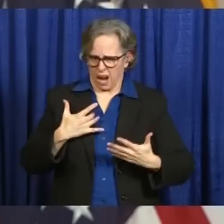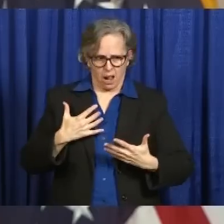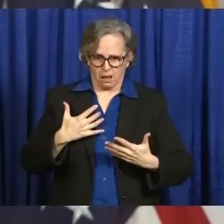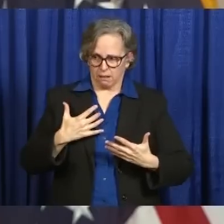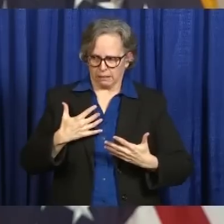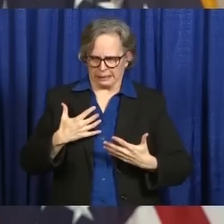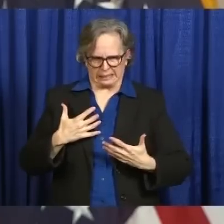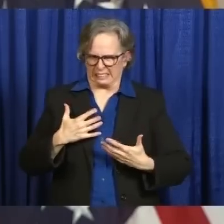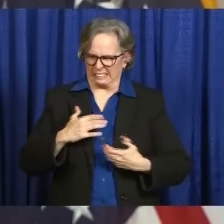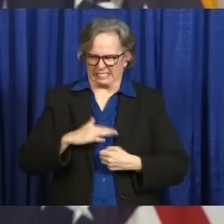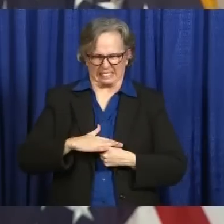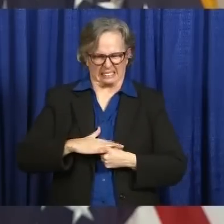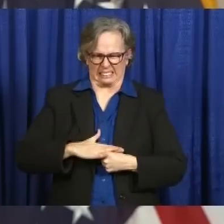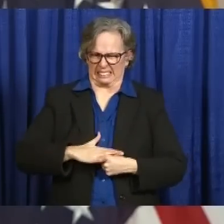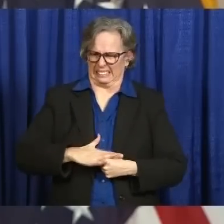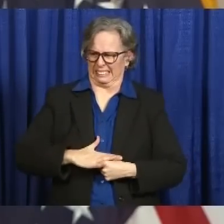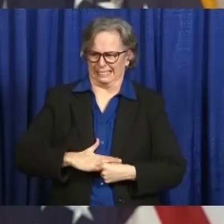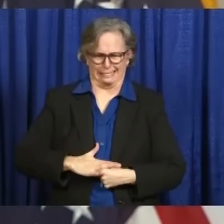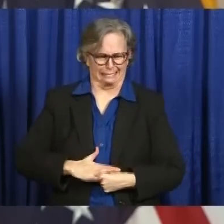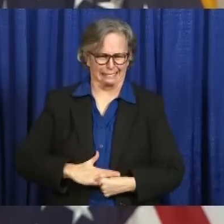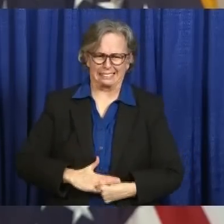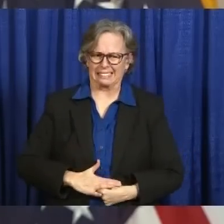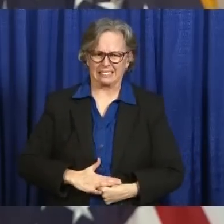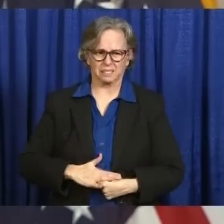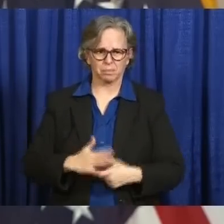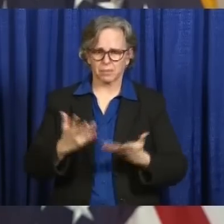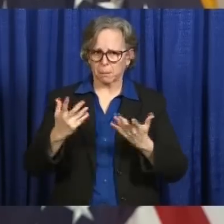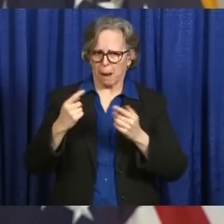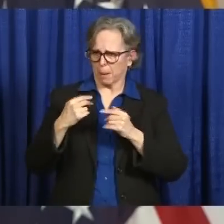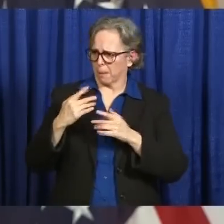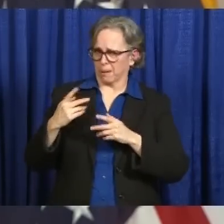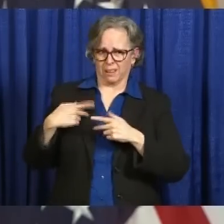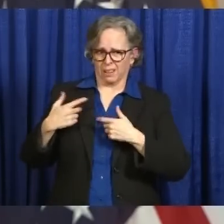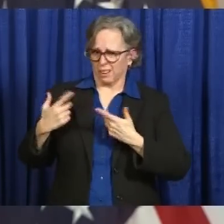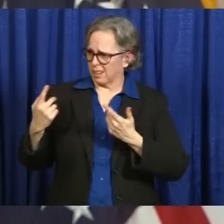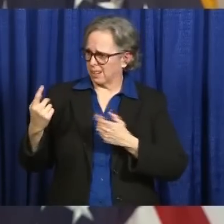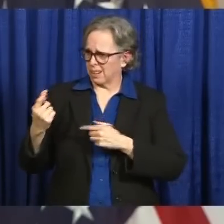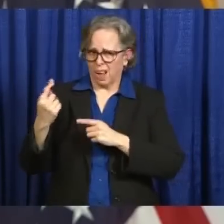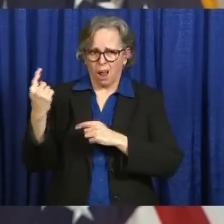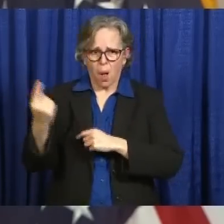ROOMMATES AND OUR FAMILIES AND MAYBE A LITTLE TOO MUCH TIME. THIS CAN BE STRESSFUL IN